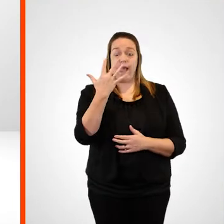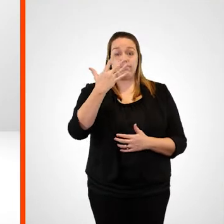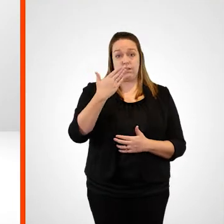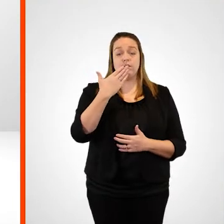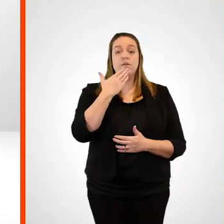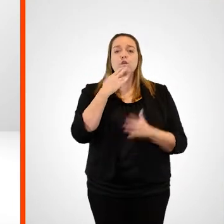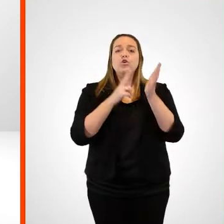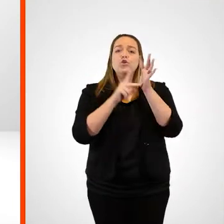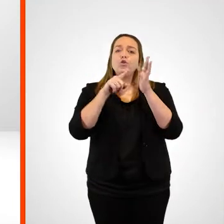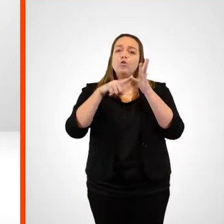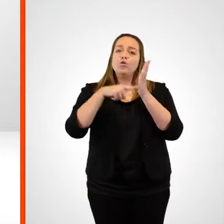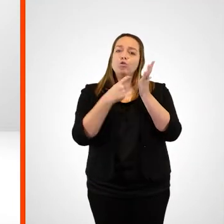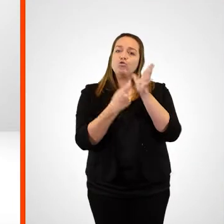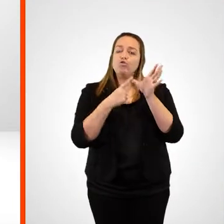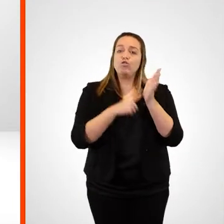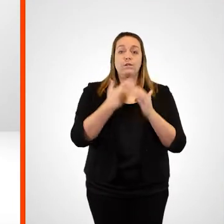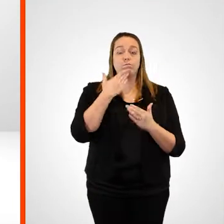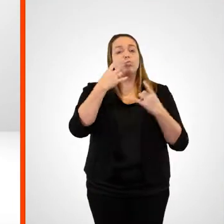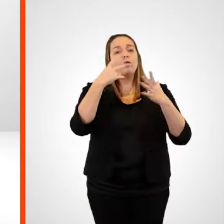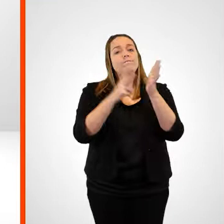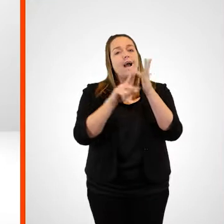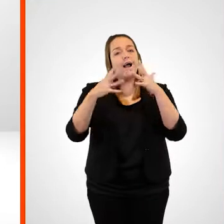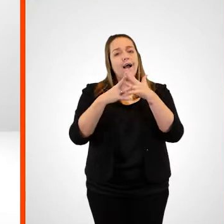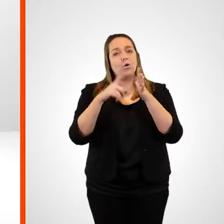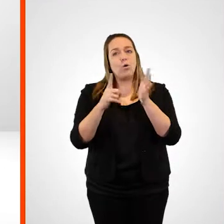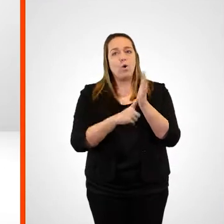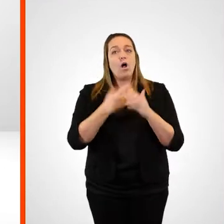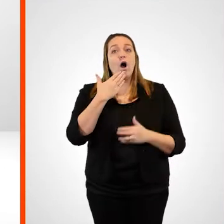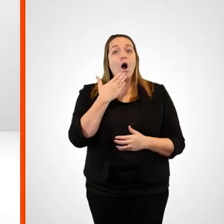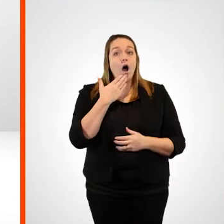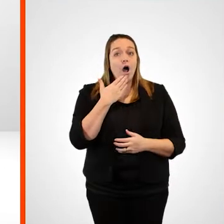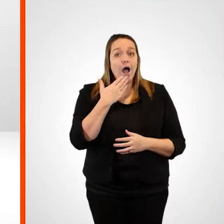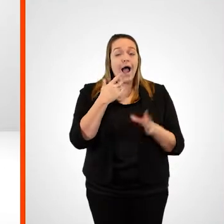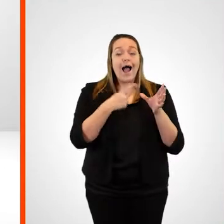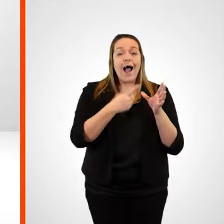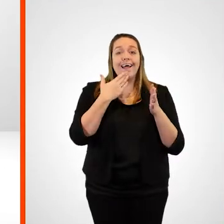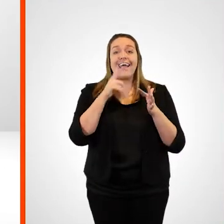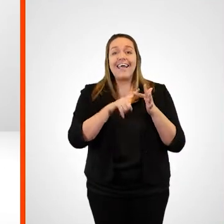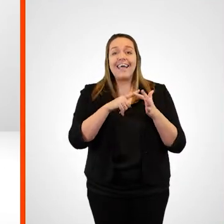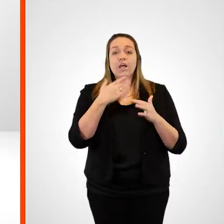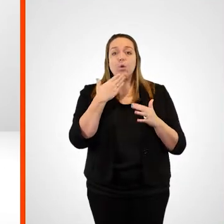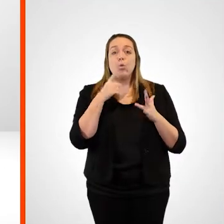so I can use it just to show the vowel, so "aw", "e" and "ue".